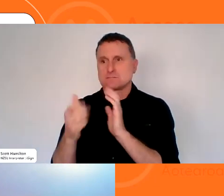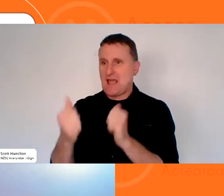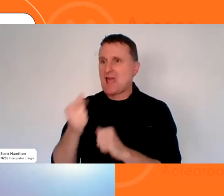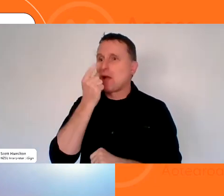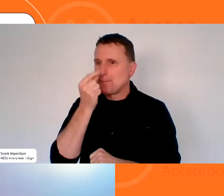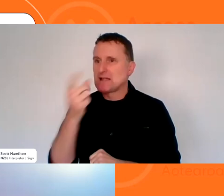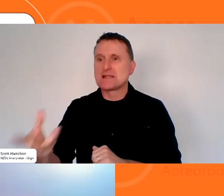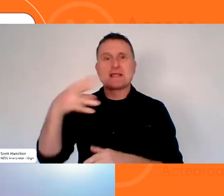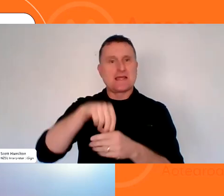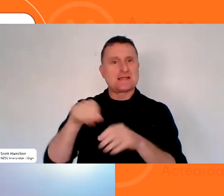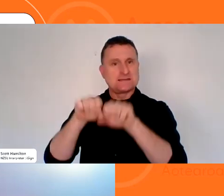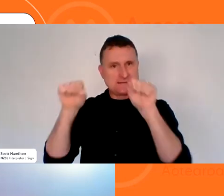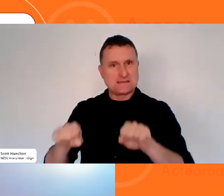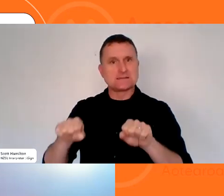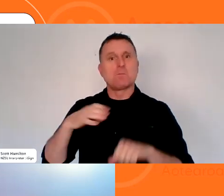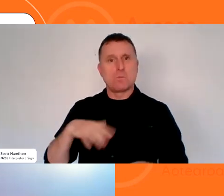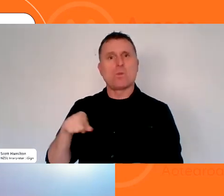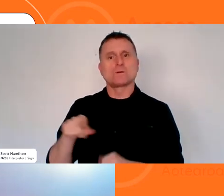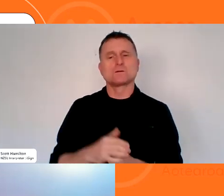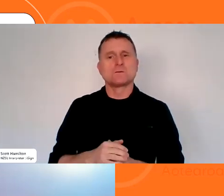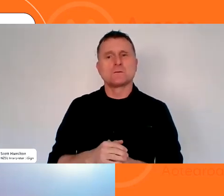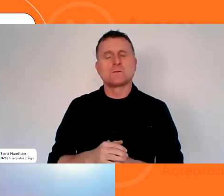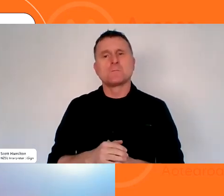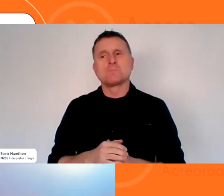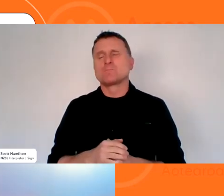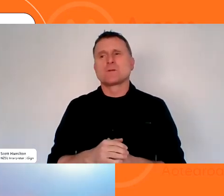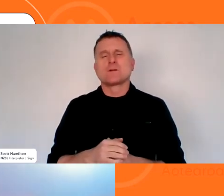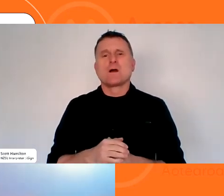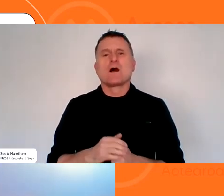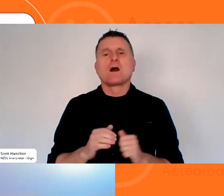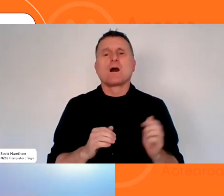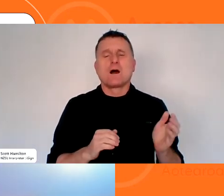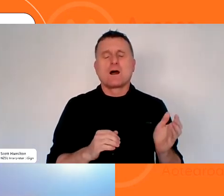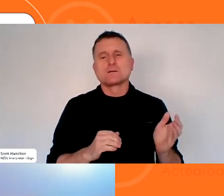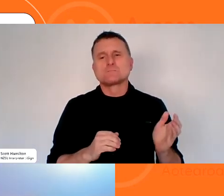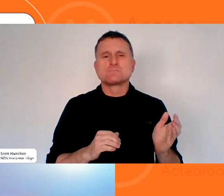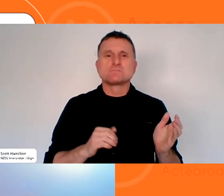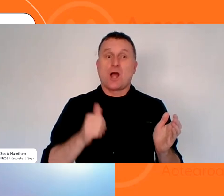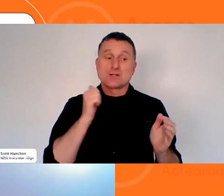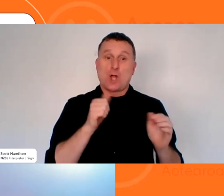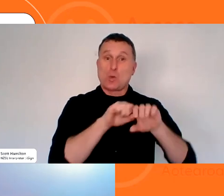having the system that was there, I'm going to say 50 years ago,